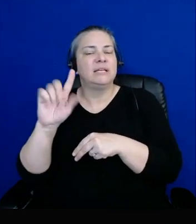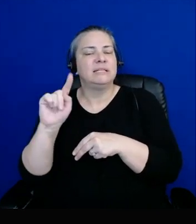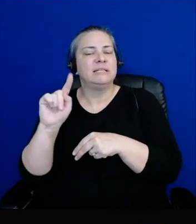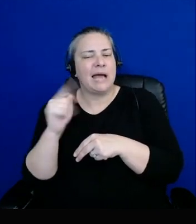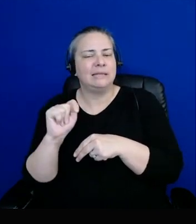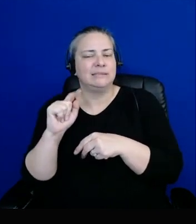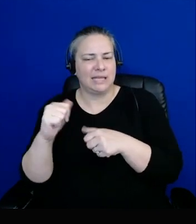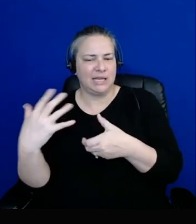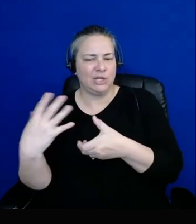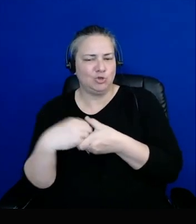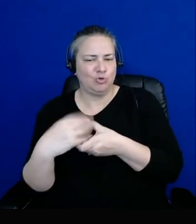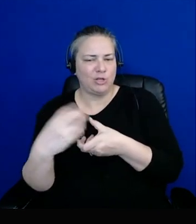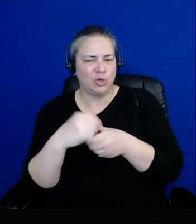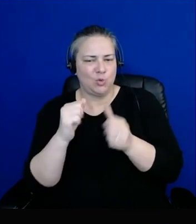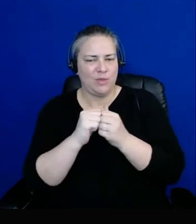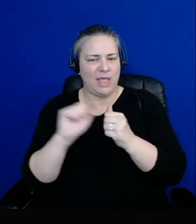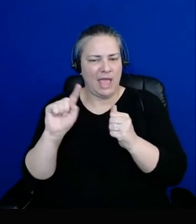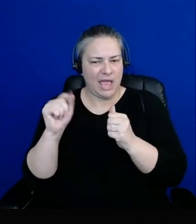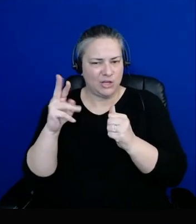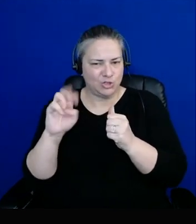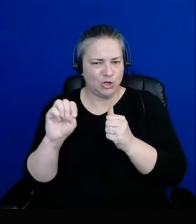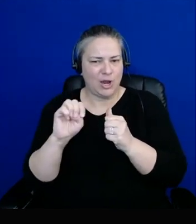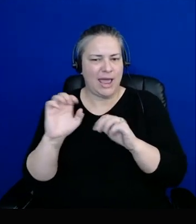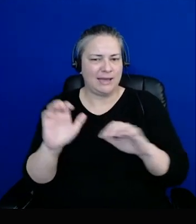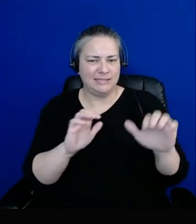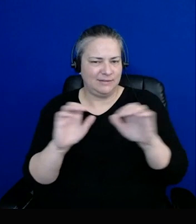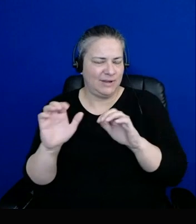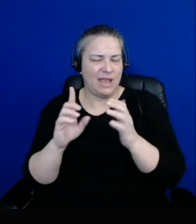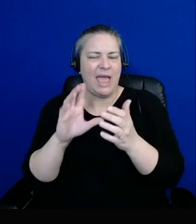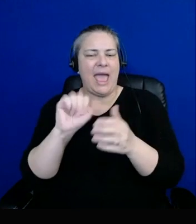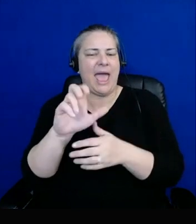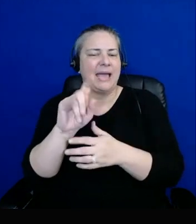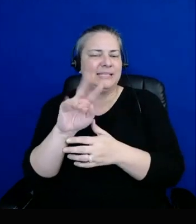tight integration with Azure and Azure Active Directory.